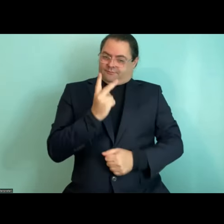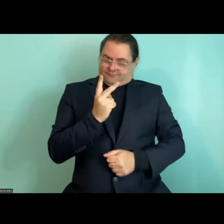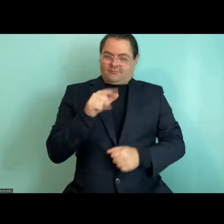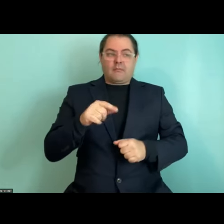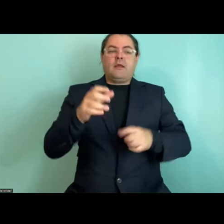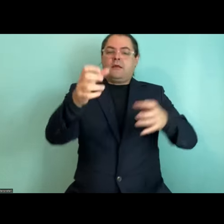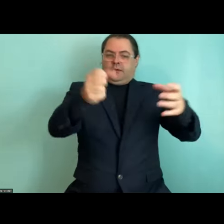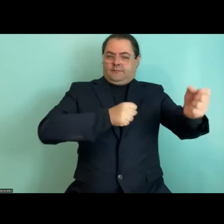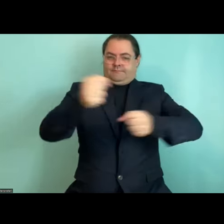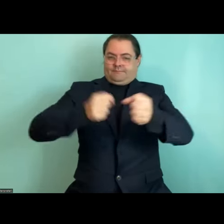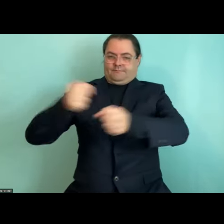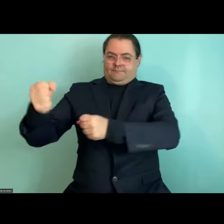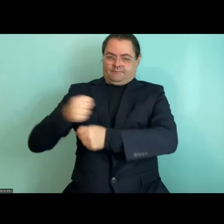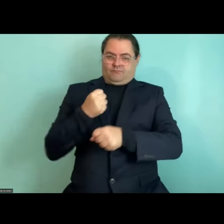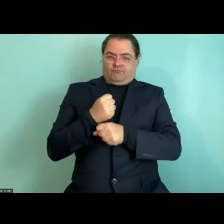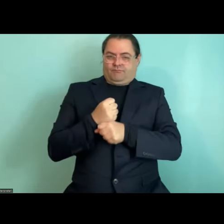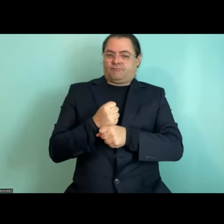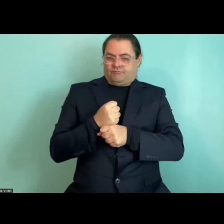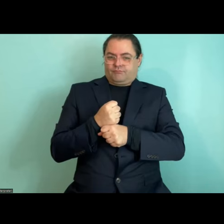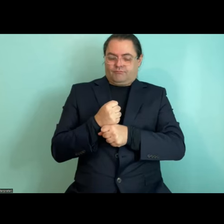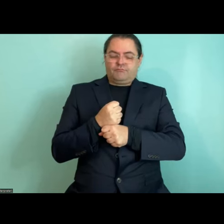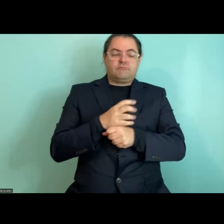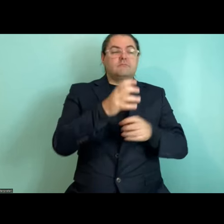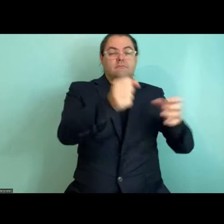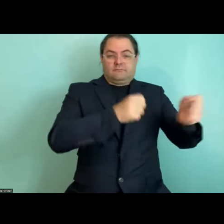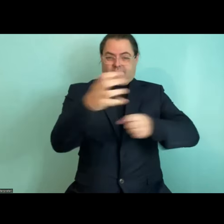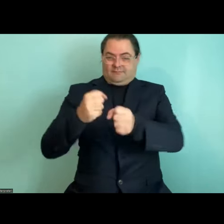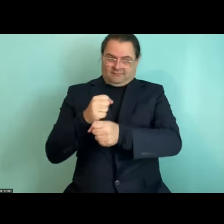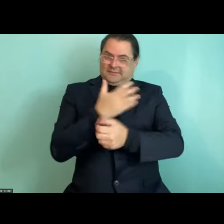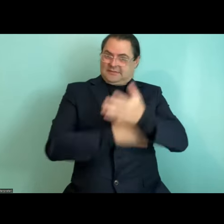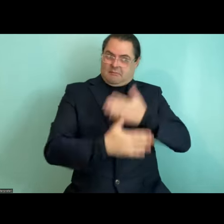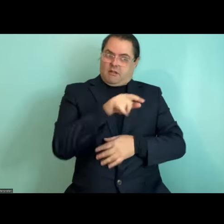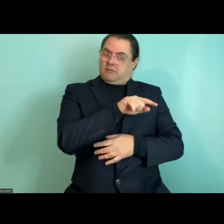bank. 10:08:56 that you're here, the person she